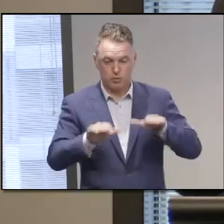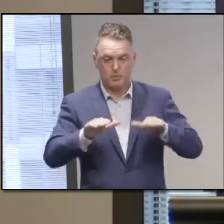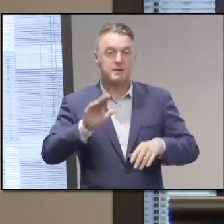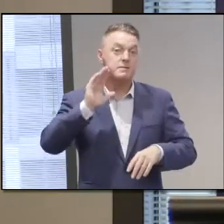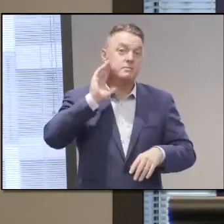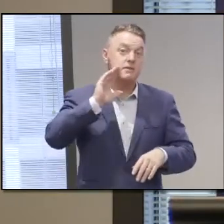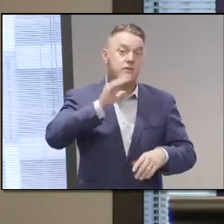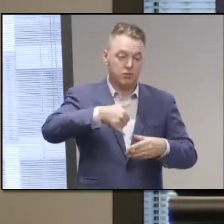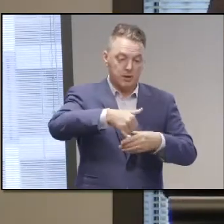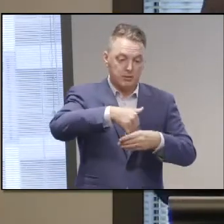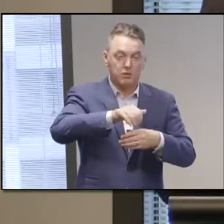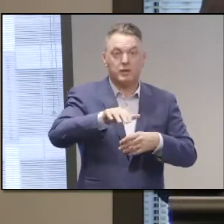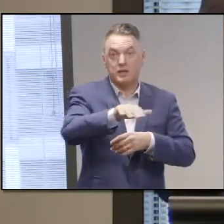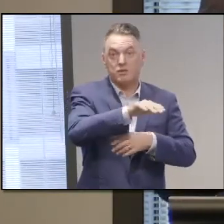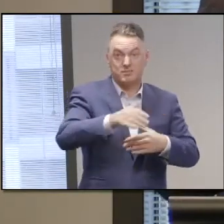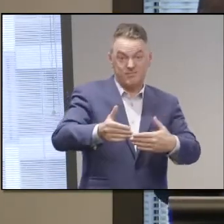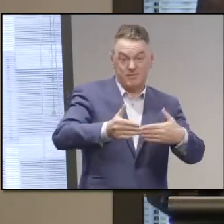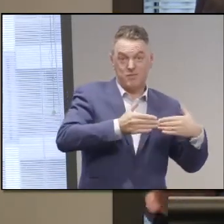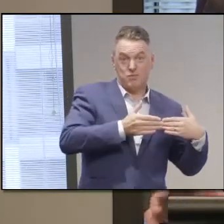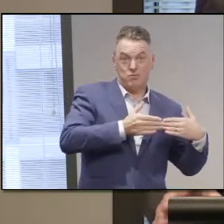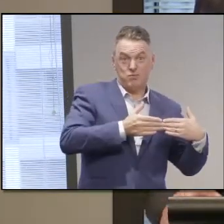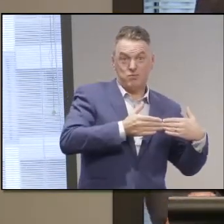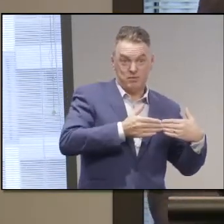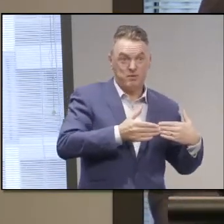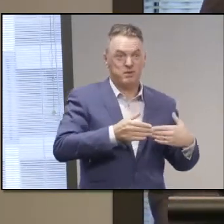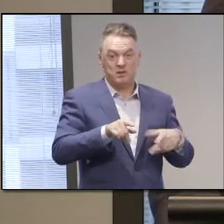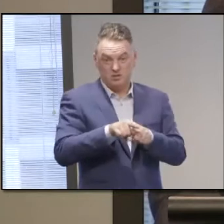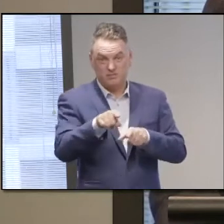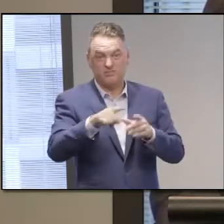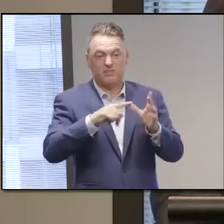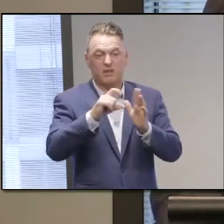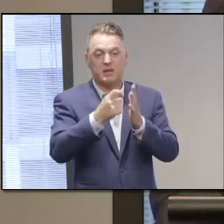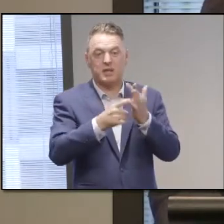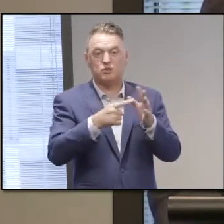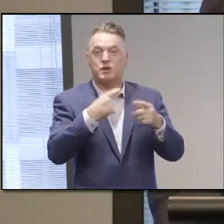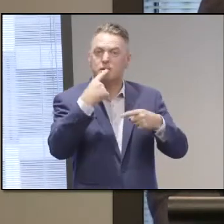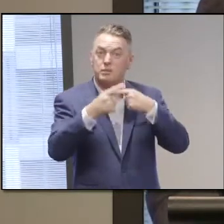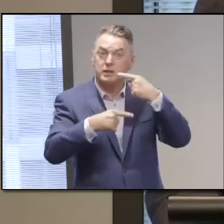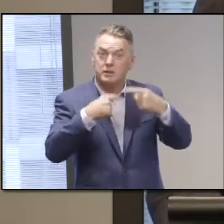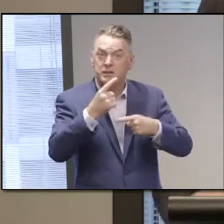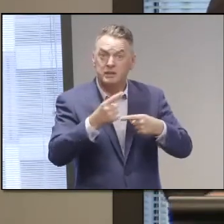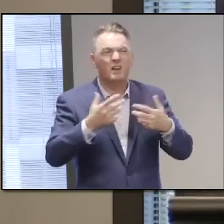before the explosion of the chemicals that Andrea has shown you about. Yes, our environment had